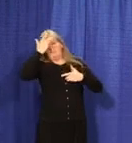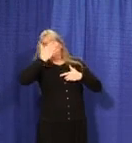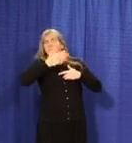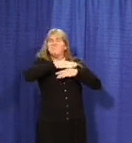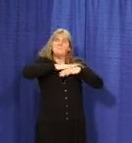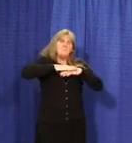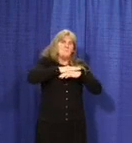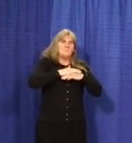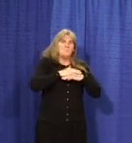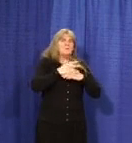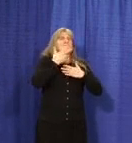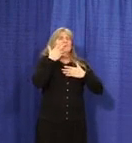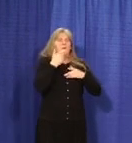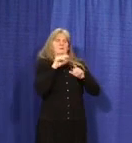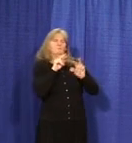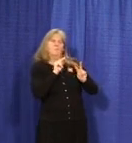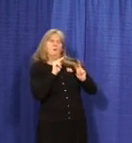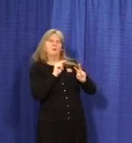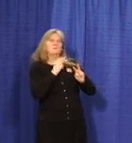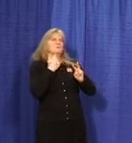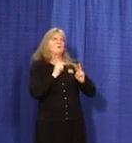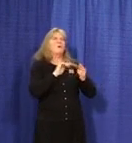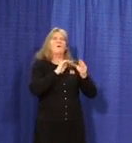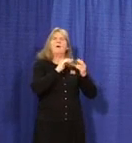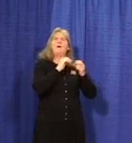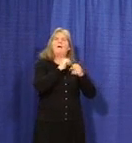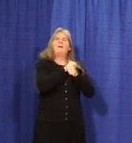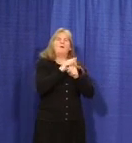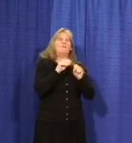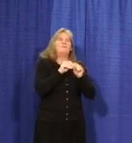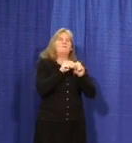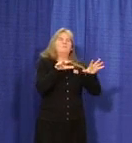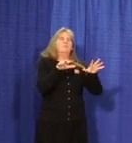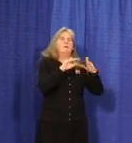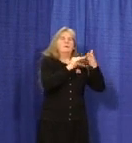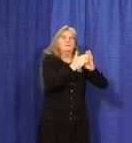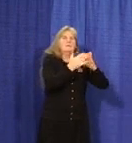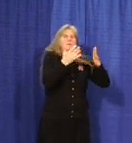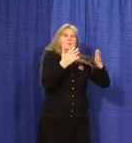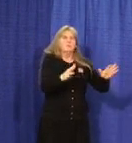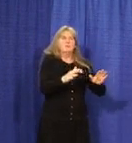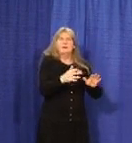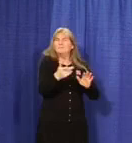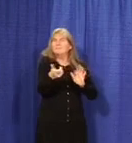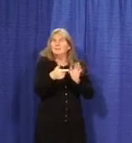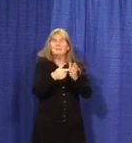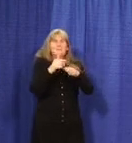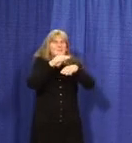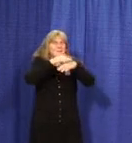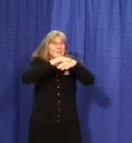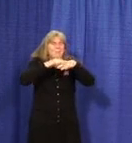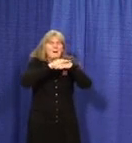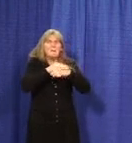community. Remember that COVID most often presents with mild symptoms, like a cold might present.